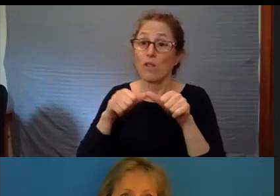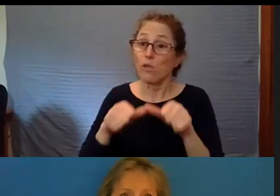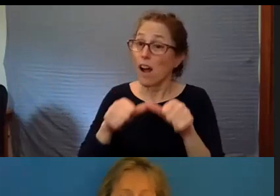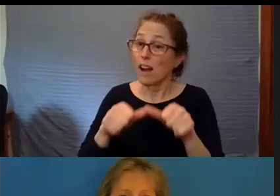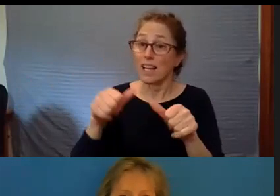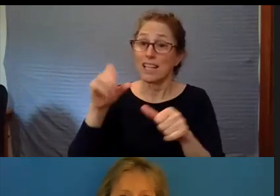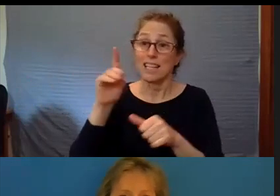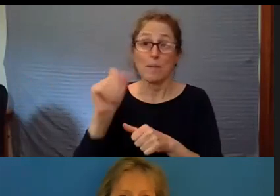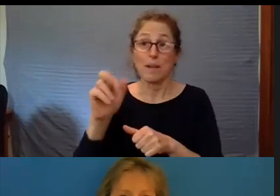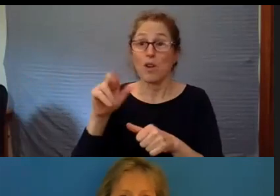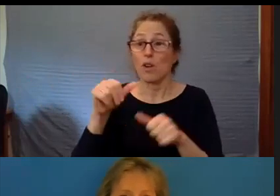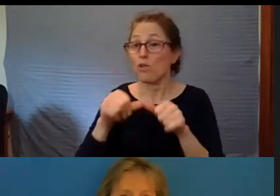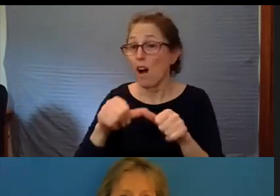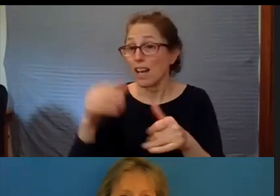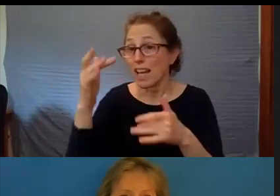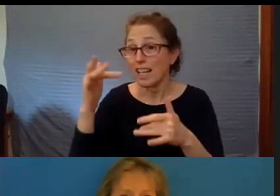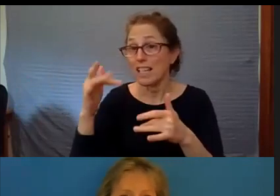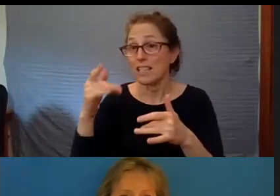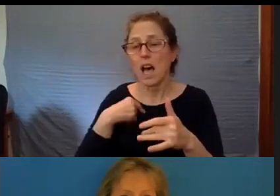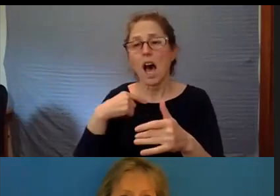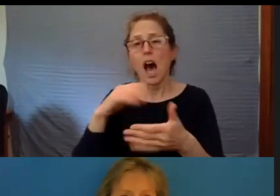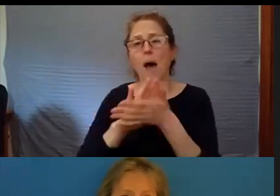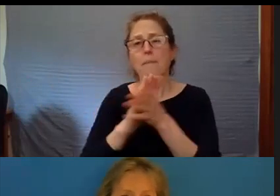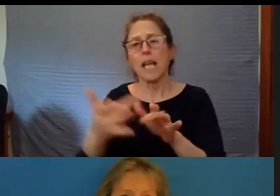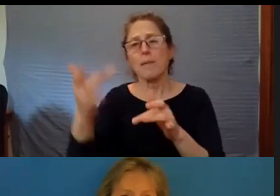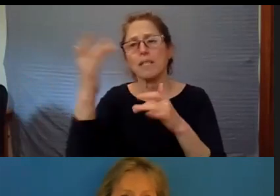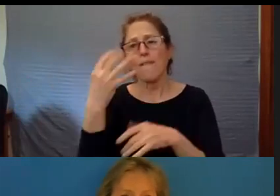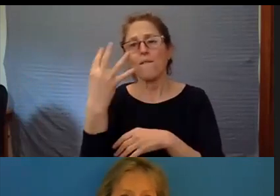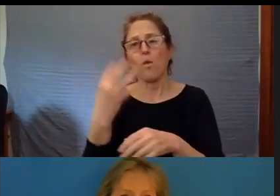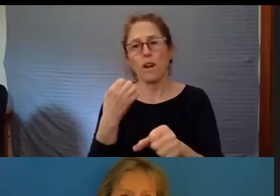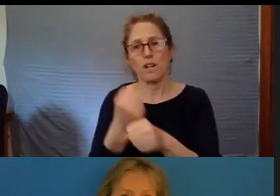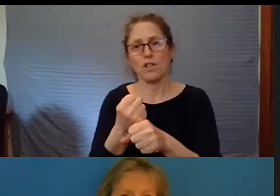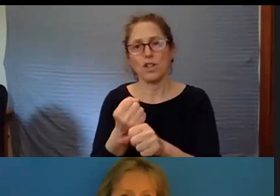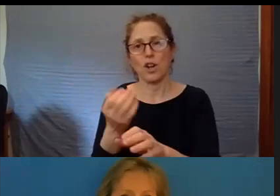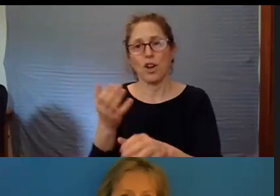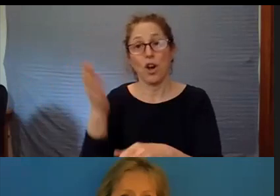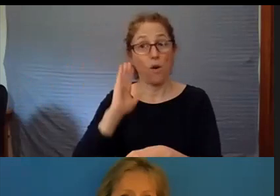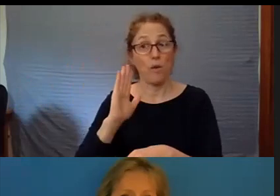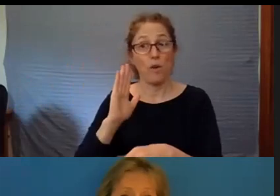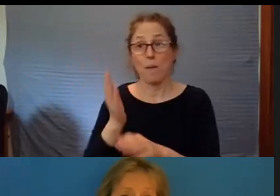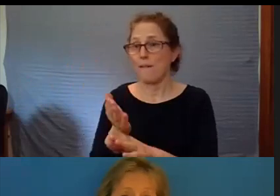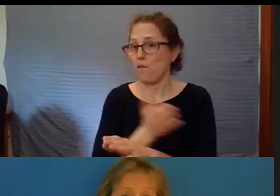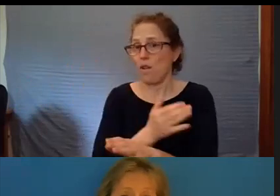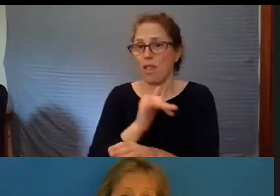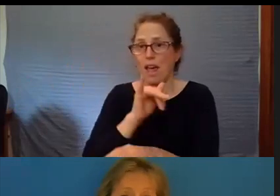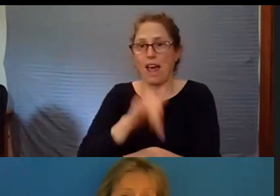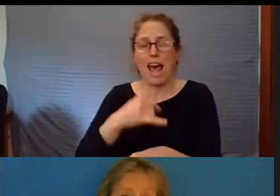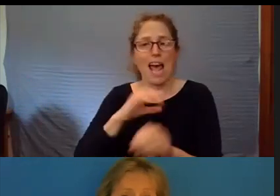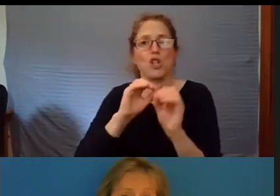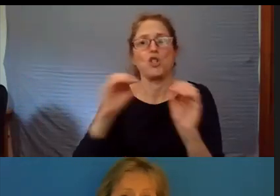Before I got sick I had no idea what this was like. It's really scary and it's also really hard to conceptualize unless you know someone